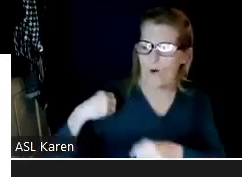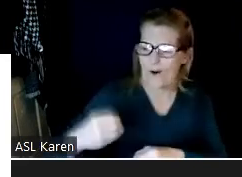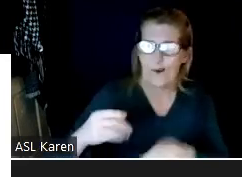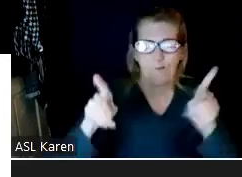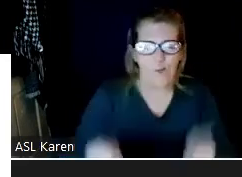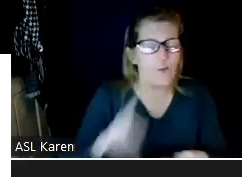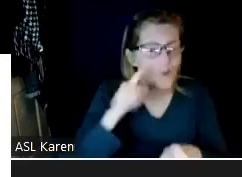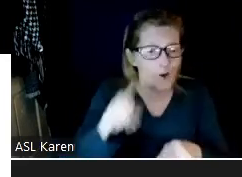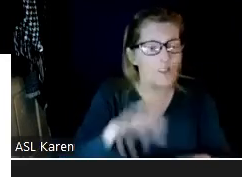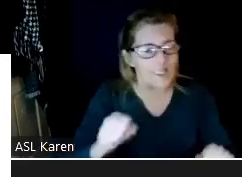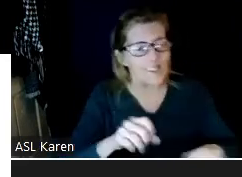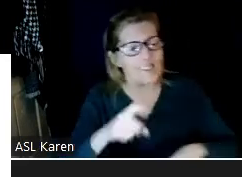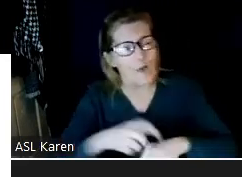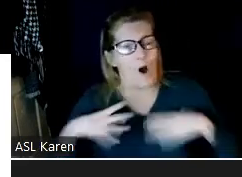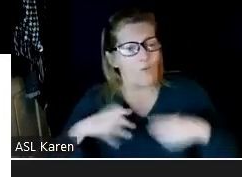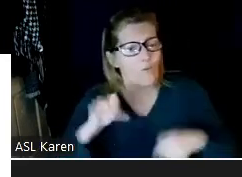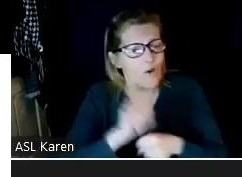to take time off work for a major life event.